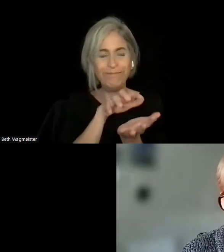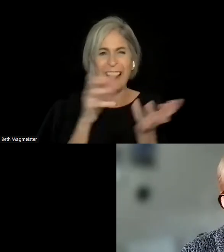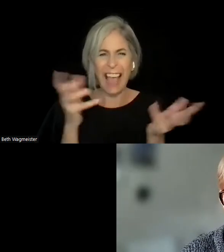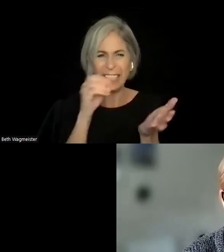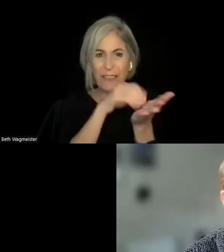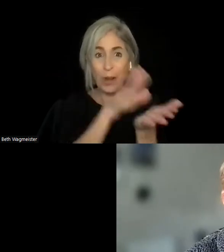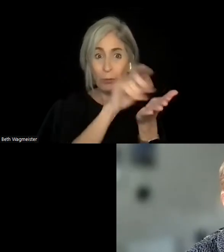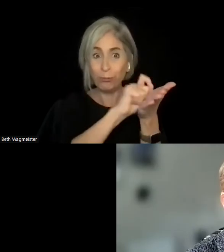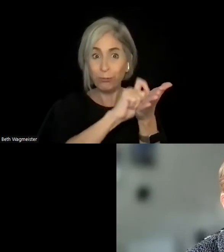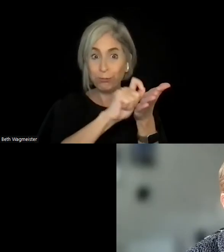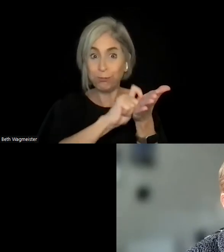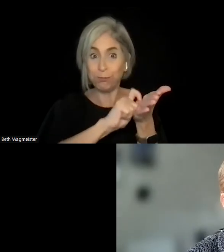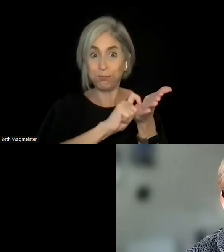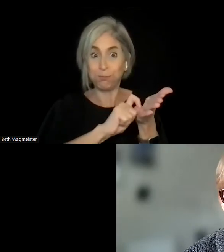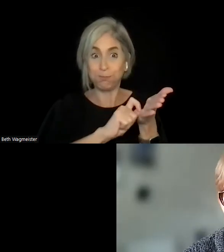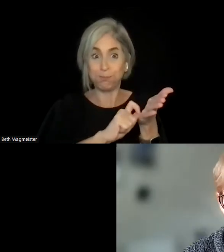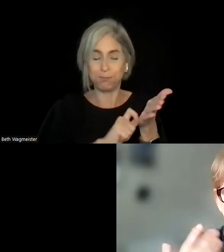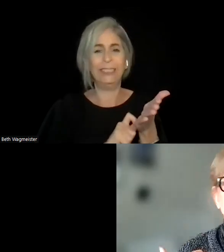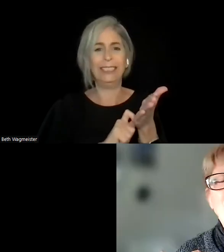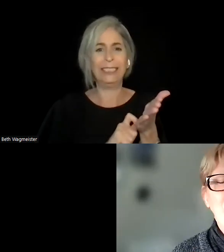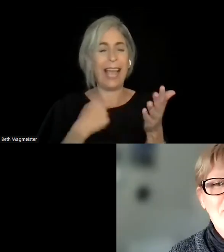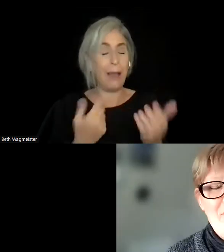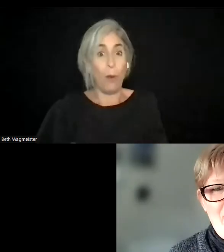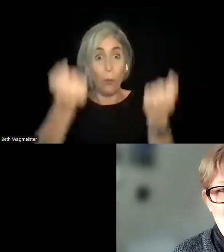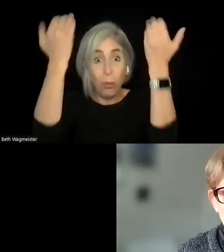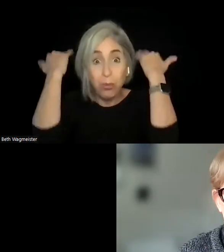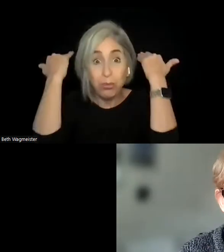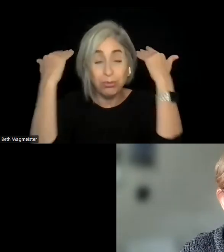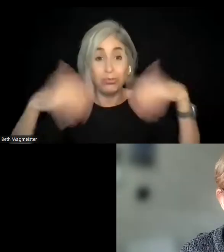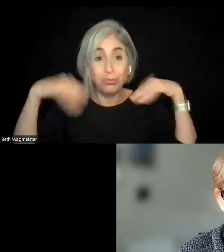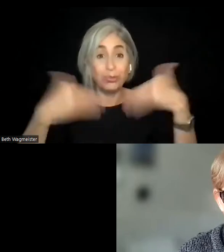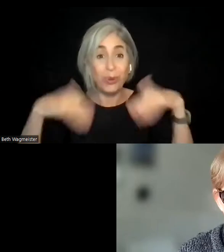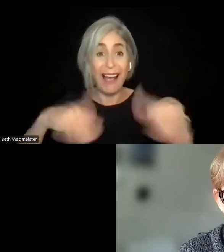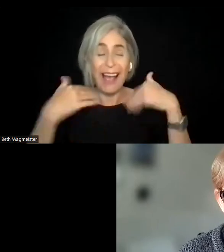I have to say, my notebook is getting very thick